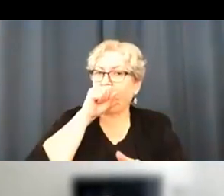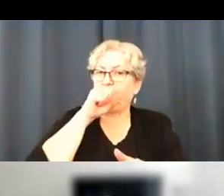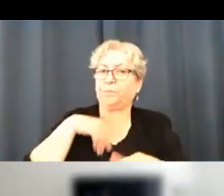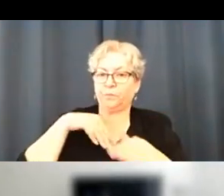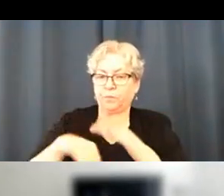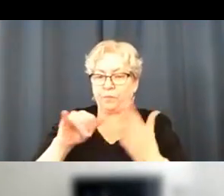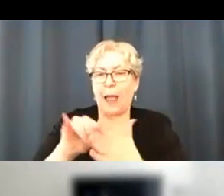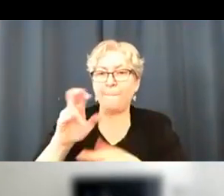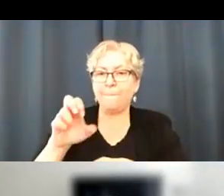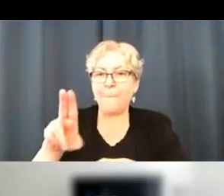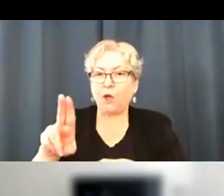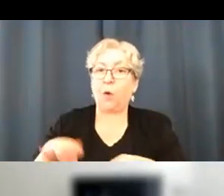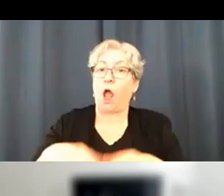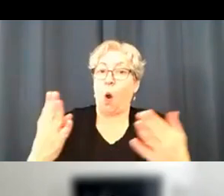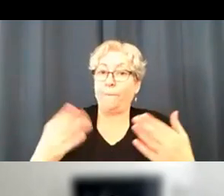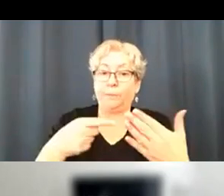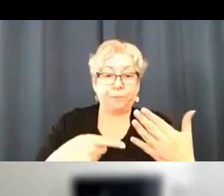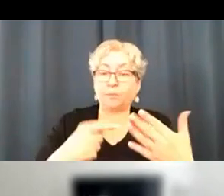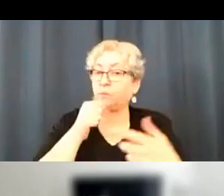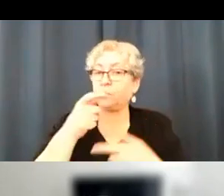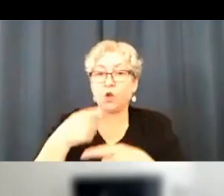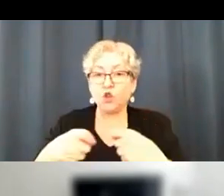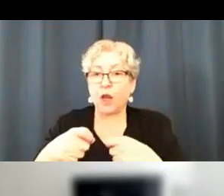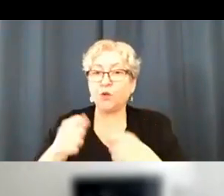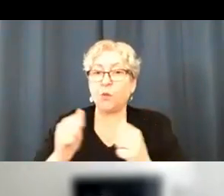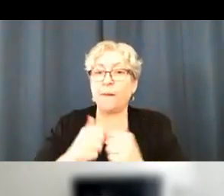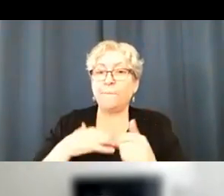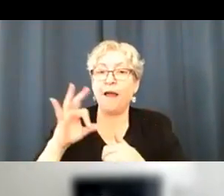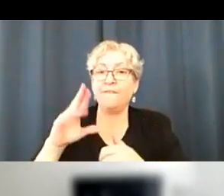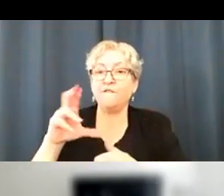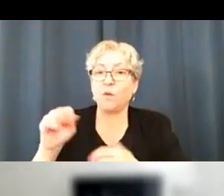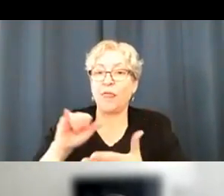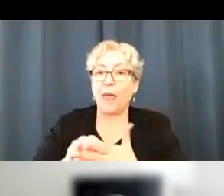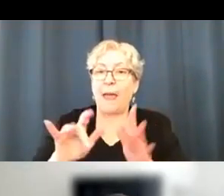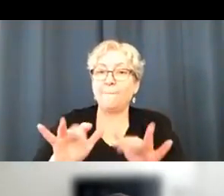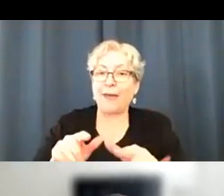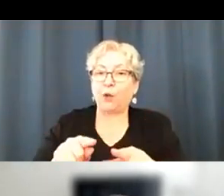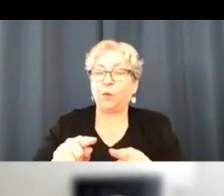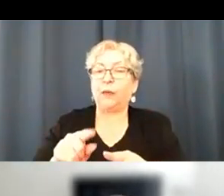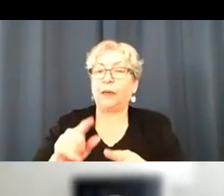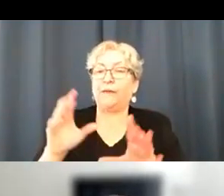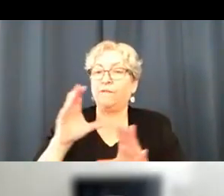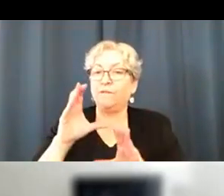and I open the menu, it doesn't change. Put my focus at the menu and you could focus on stuff behind it. Whatever you can do to get